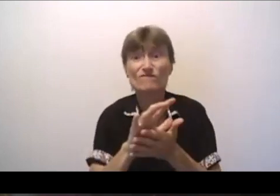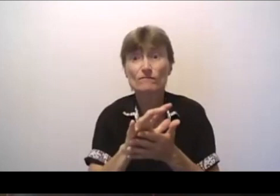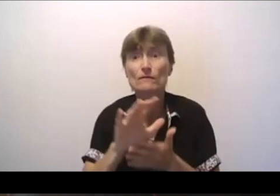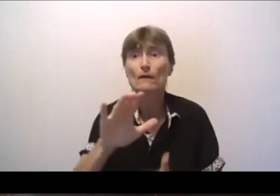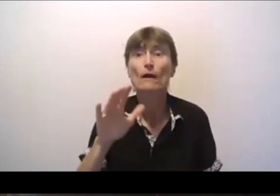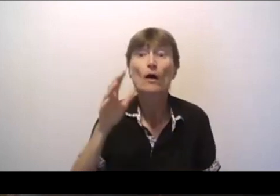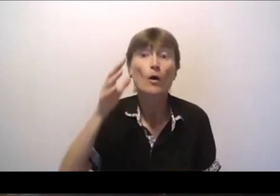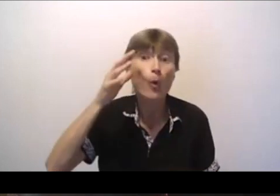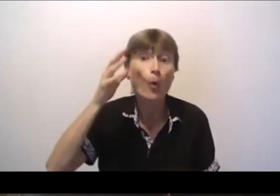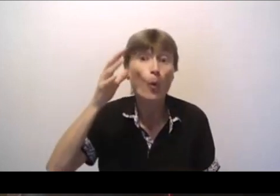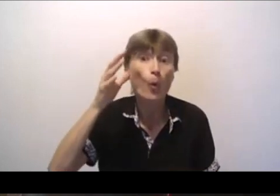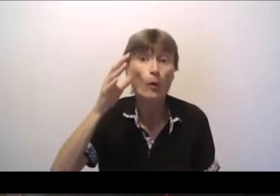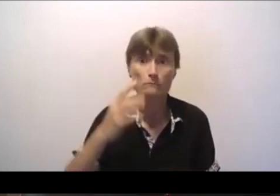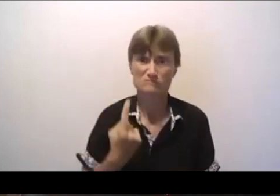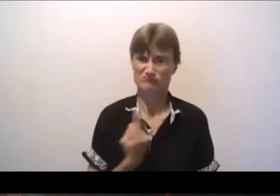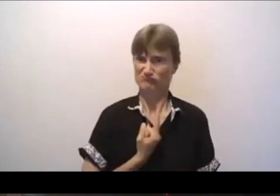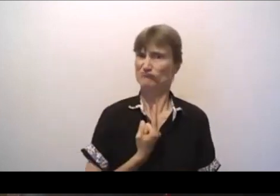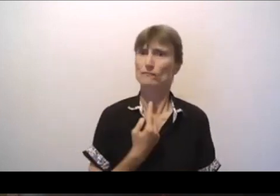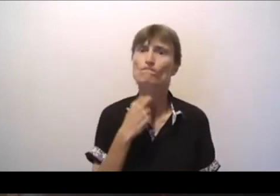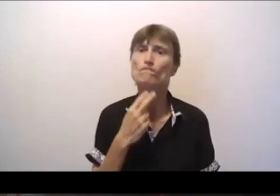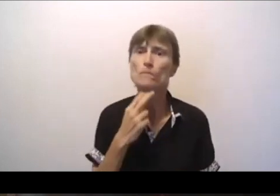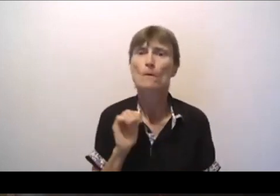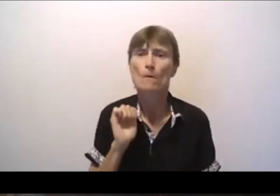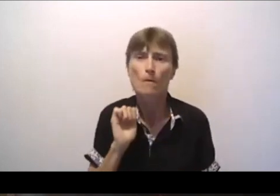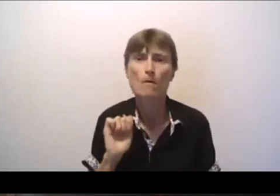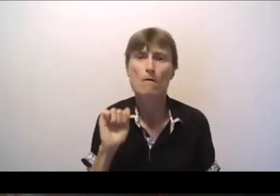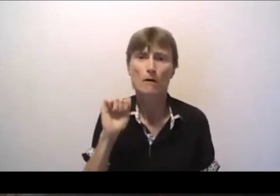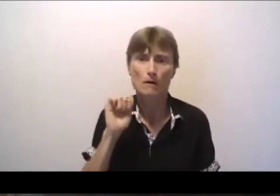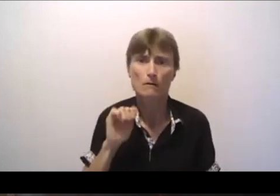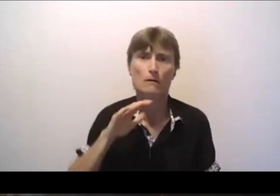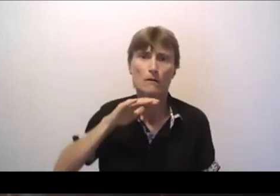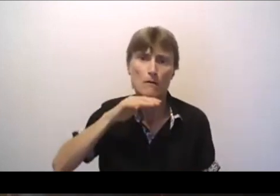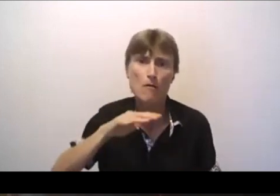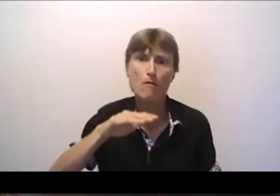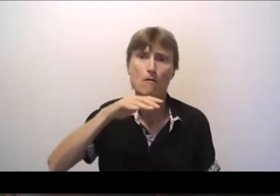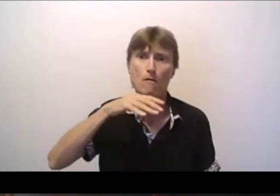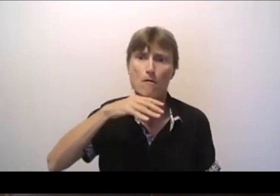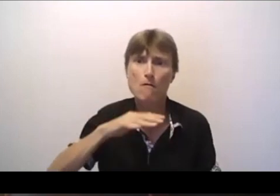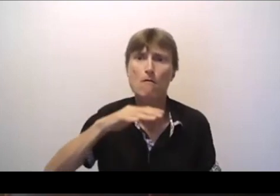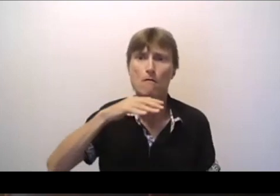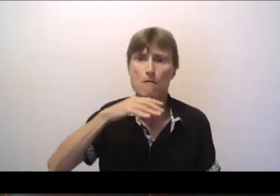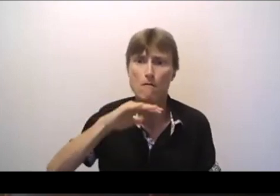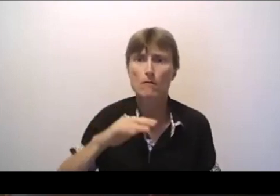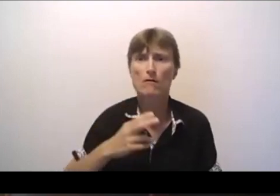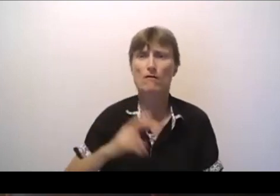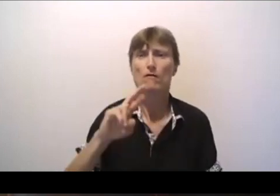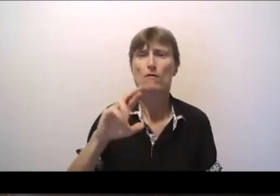recording by myself uh the um rotoscoping technique is um me recording